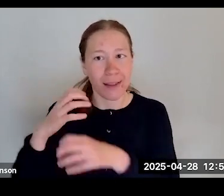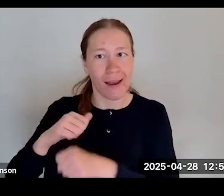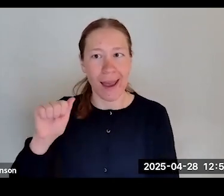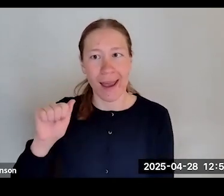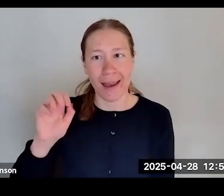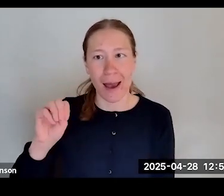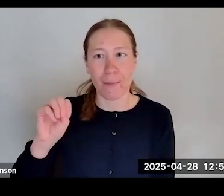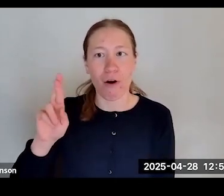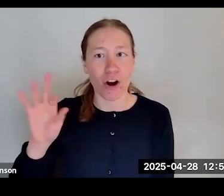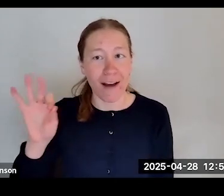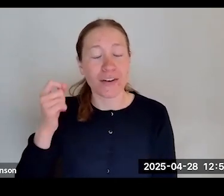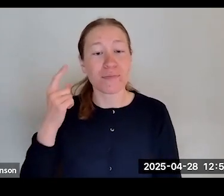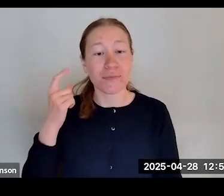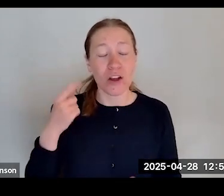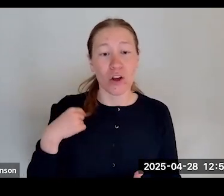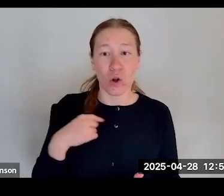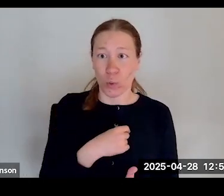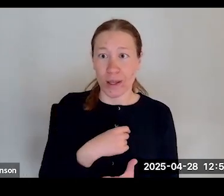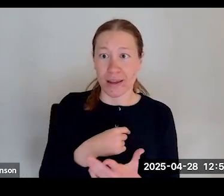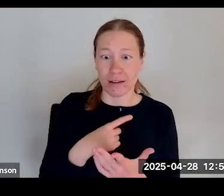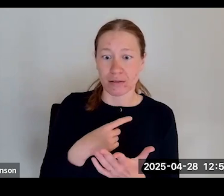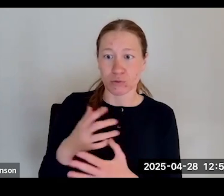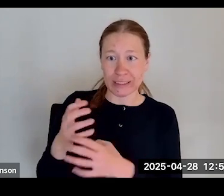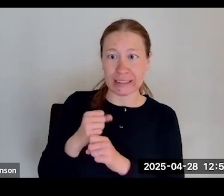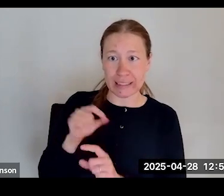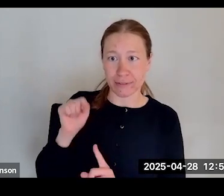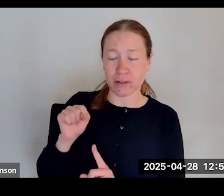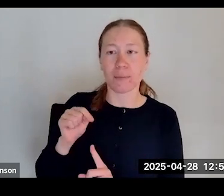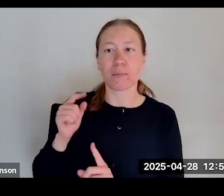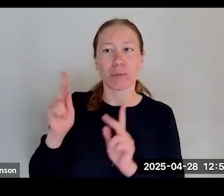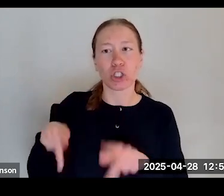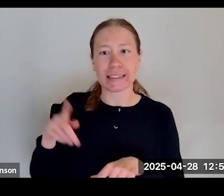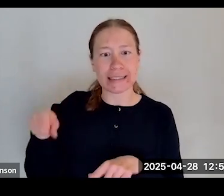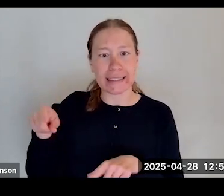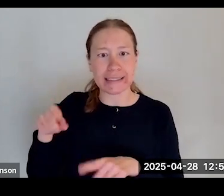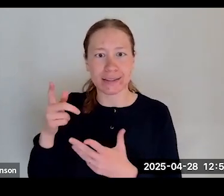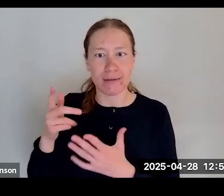and filled out by medical providers when individuals are seeking accommodations. So I listed all of 'em